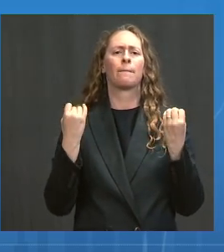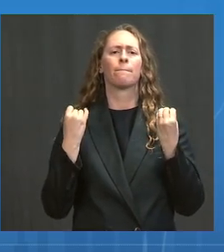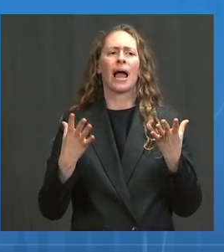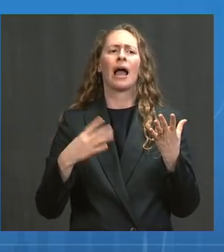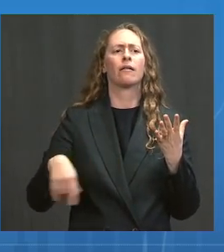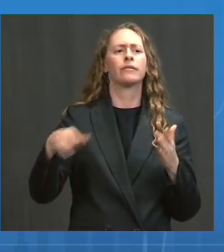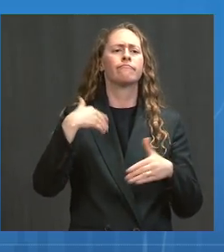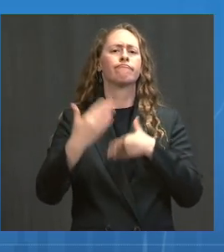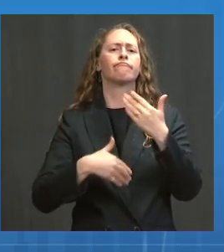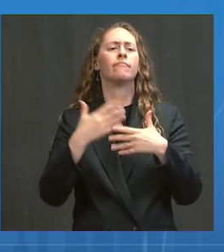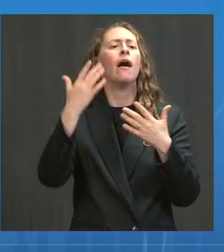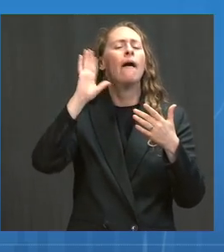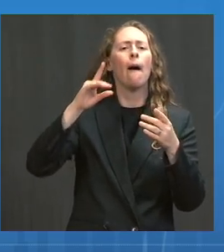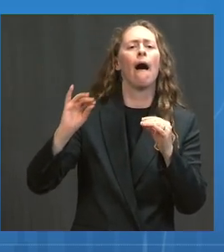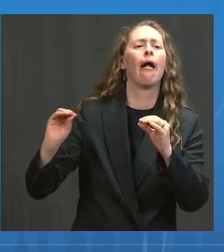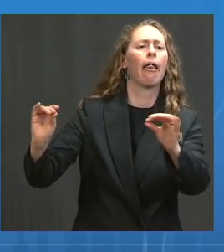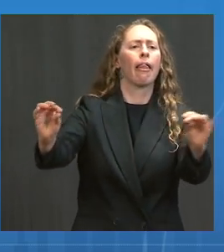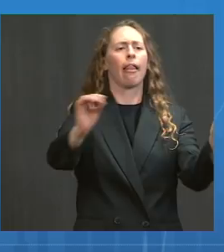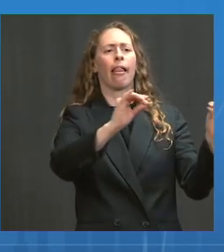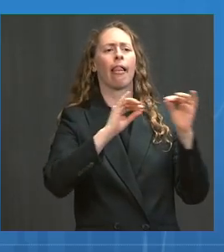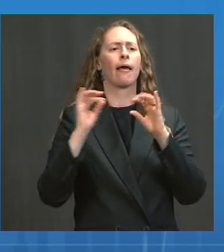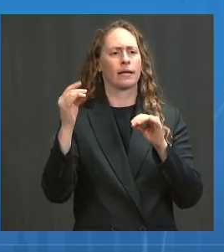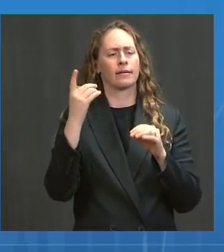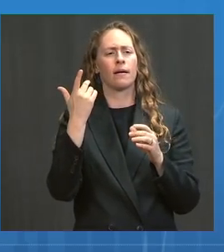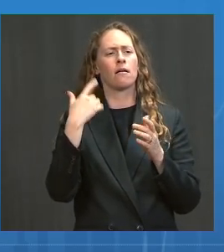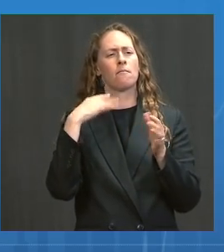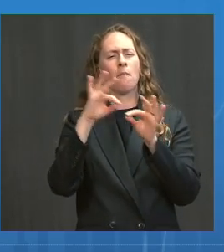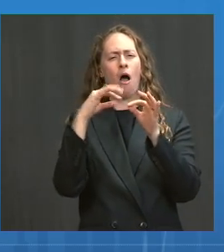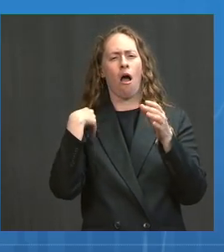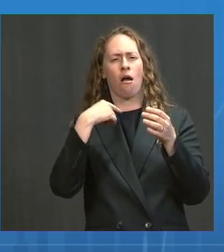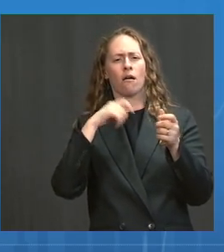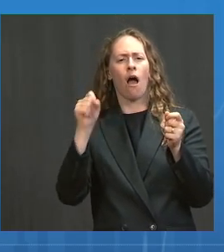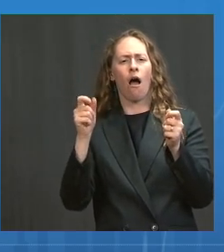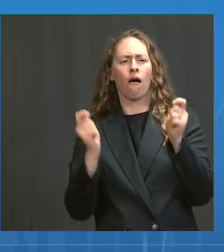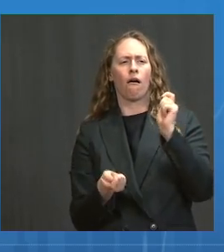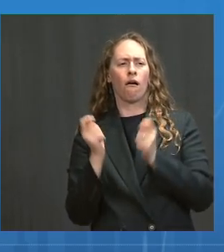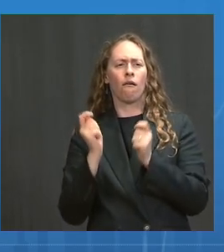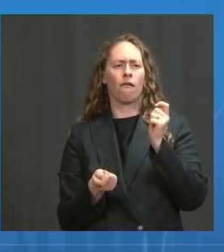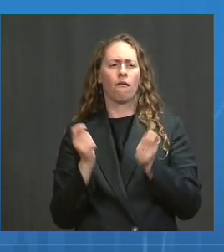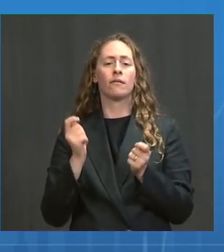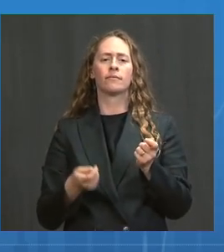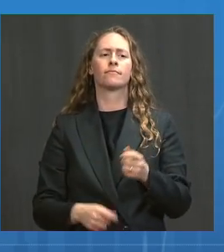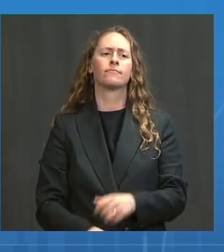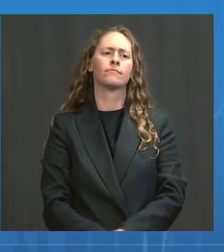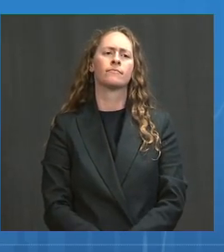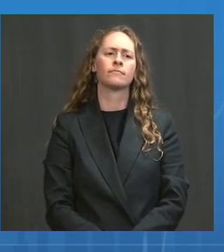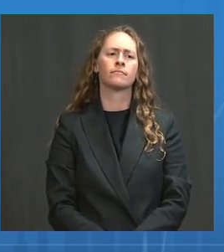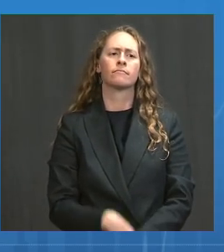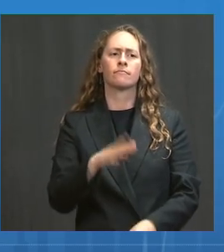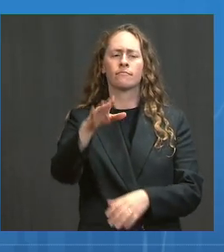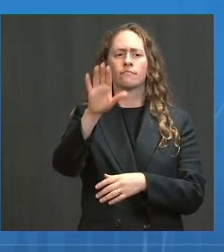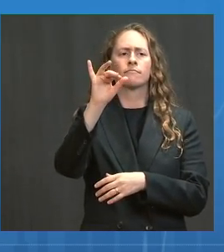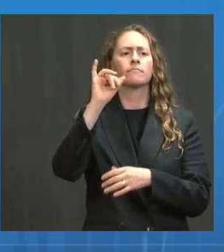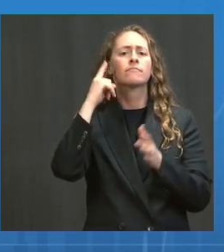but you also have to be flexible enough at various levels -- be it a country level, or within a country at local levels.